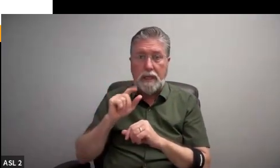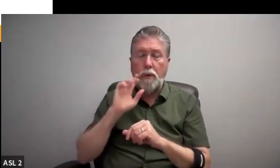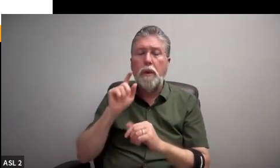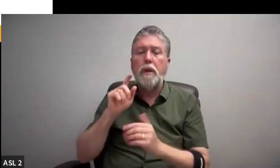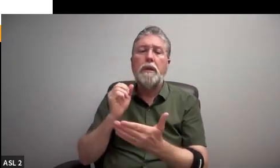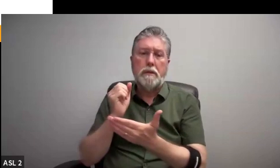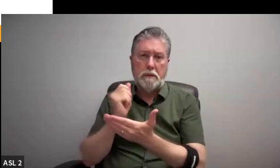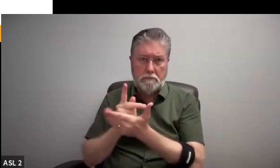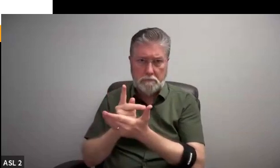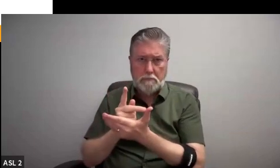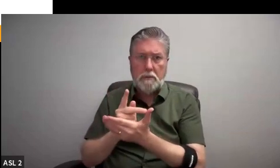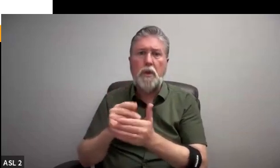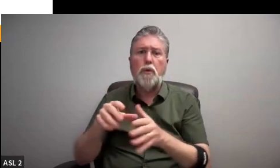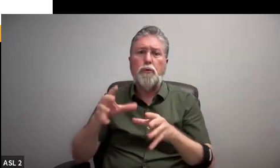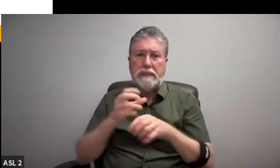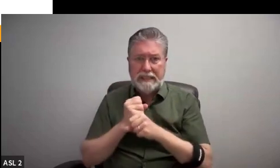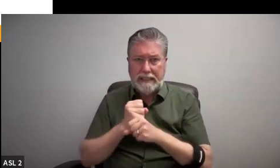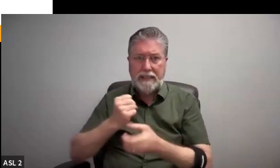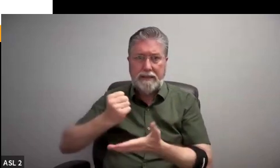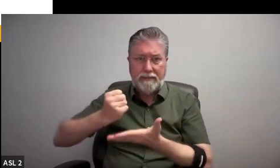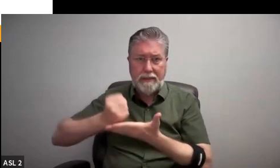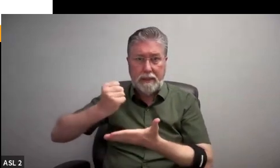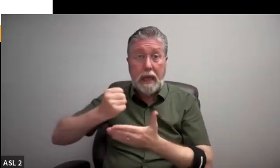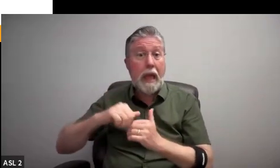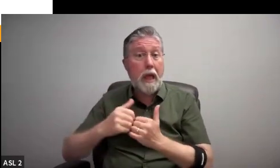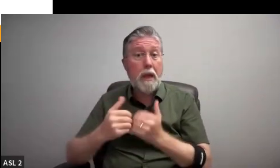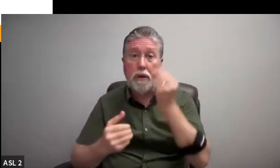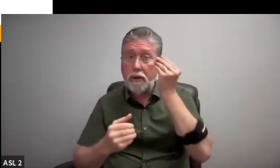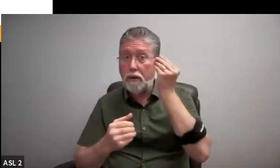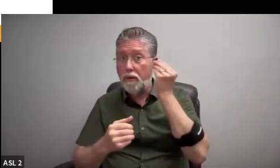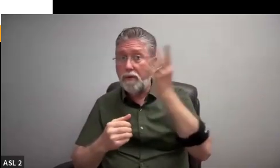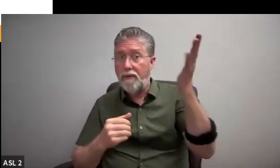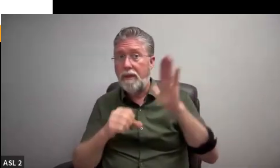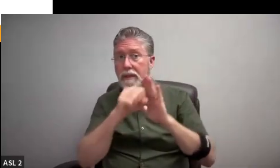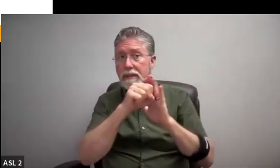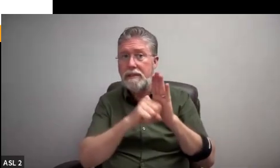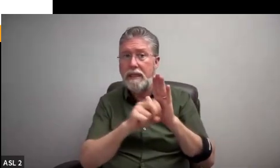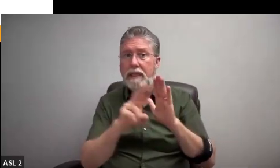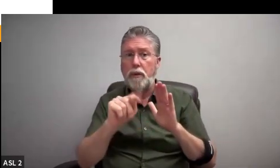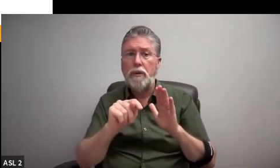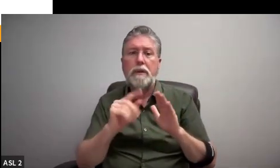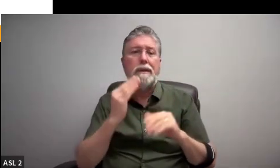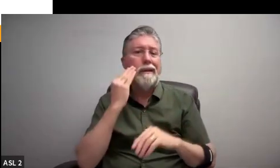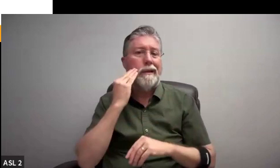plan amendment by notifying the head of the state unit on aging in writing. Please refer